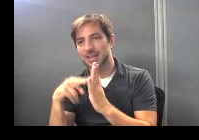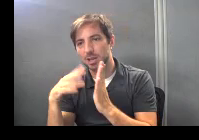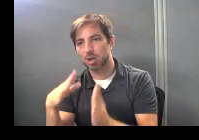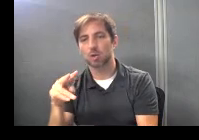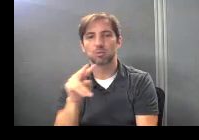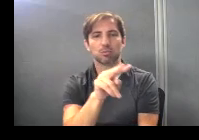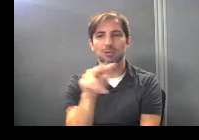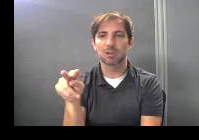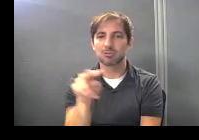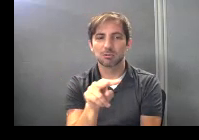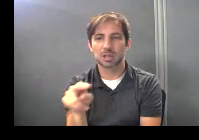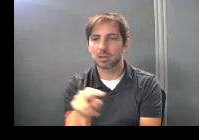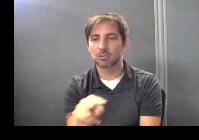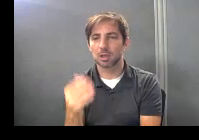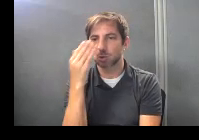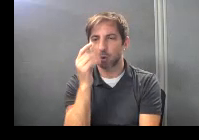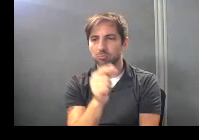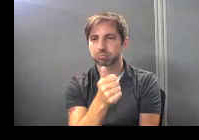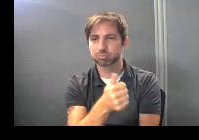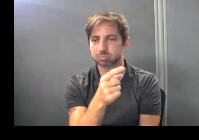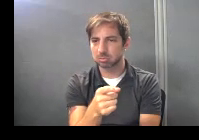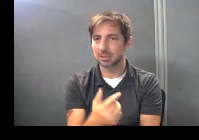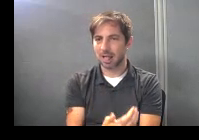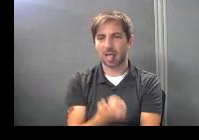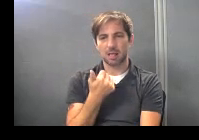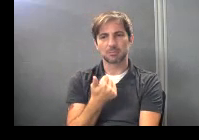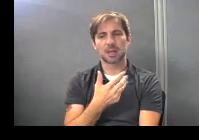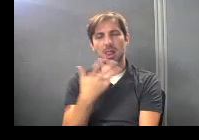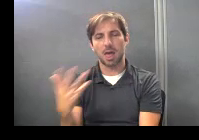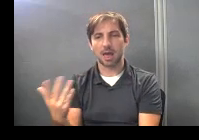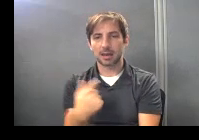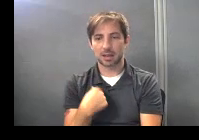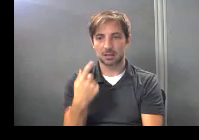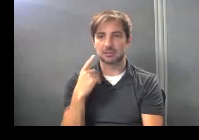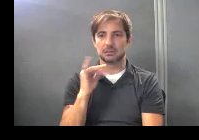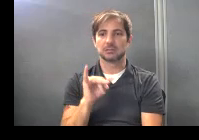IT'S EYE OPENING FOR ME TO LEARN THAT. WE'LL MAKE SURE THAT WHAT WE SEND TO YOU IS